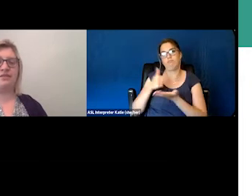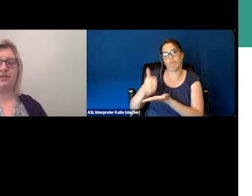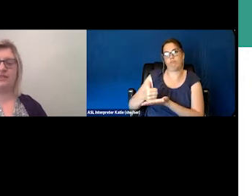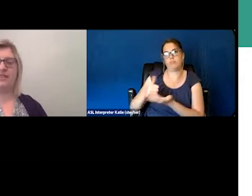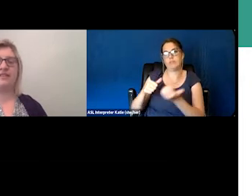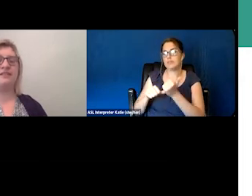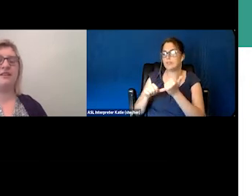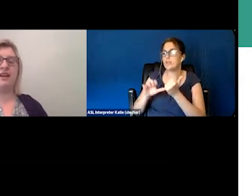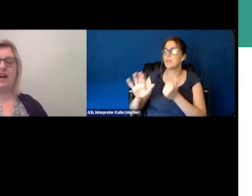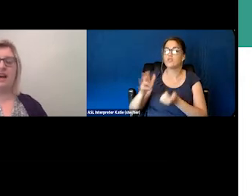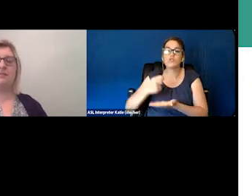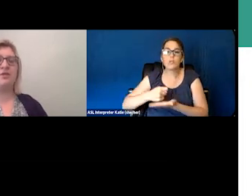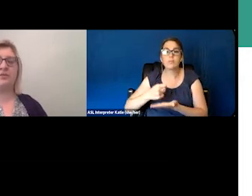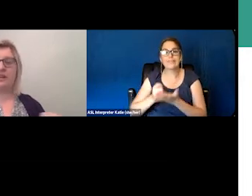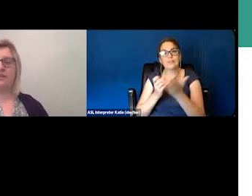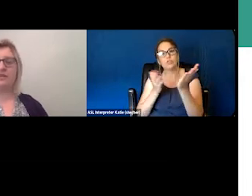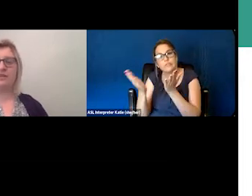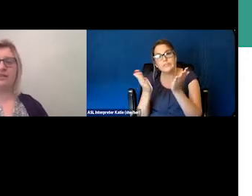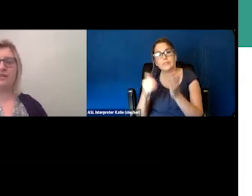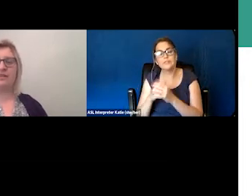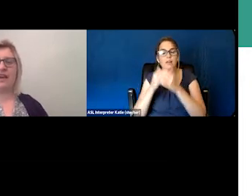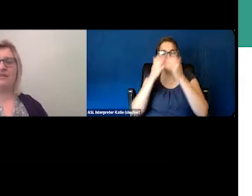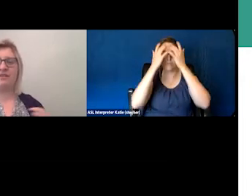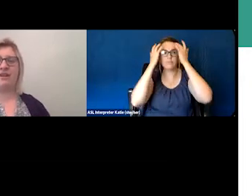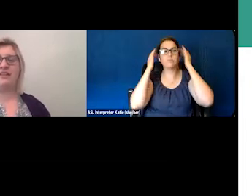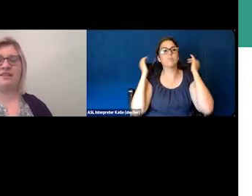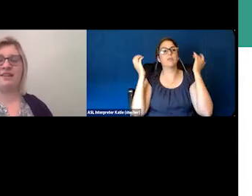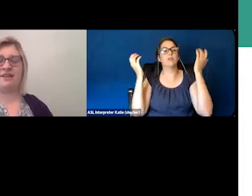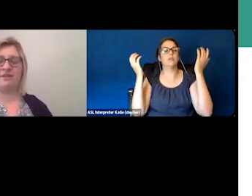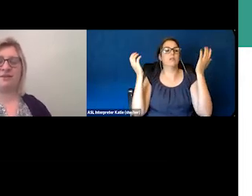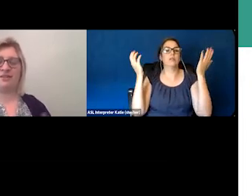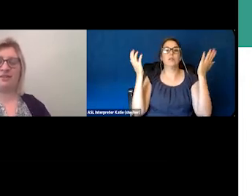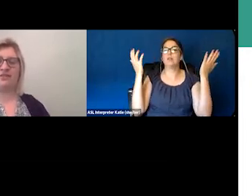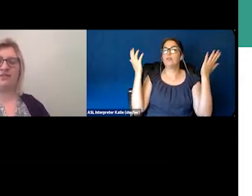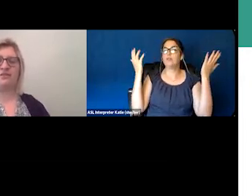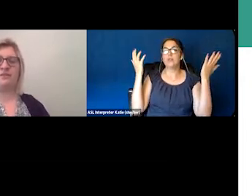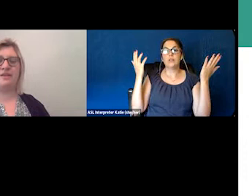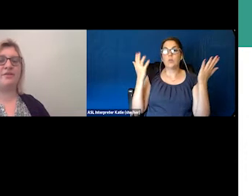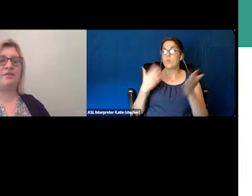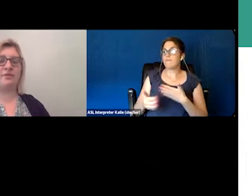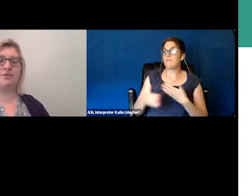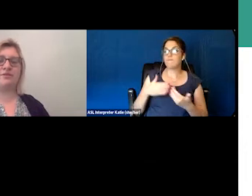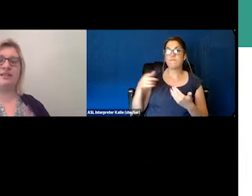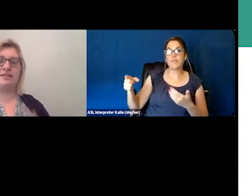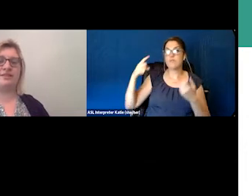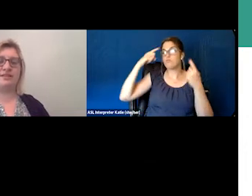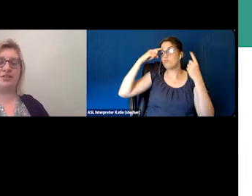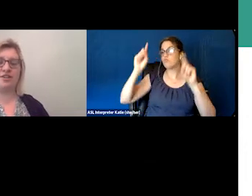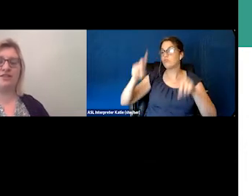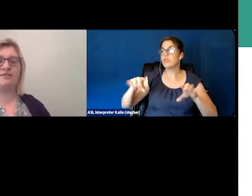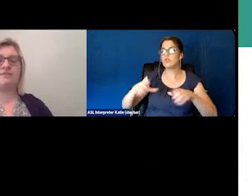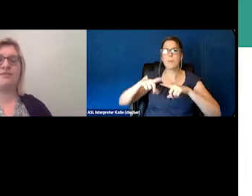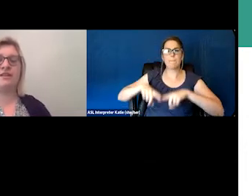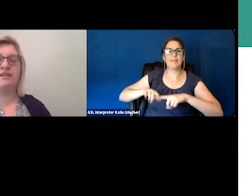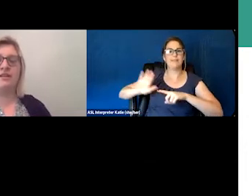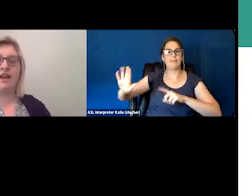the services, whatever they have agreed that they are willing to do depending on their goals and their decisions.